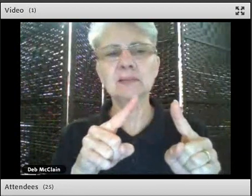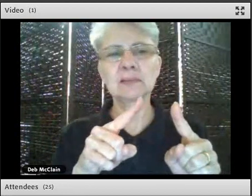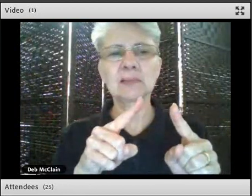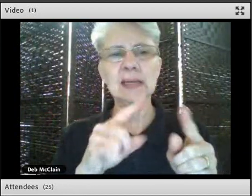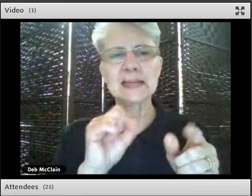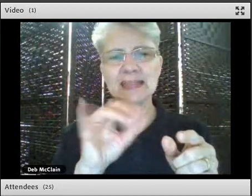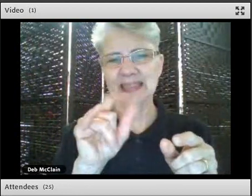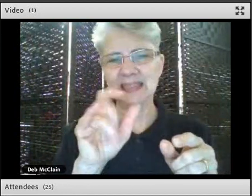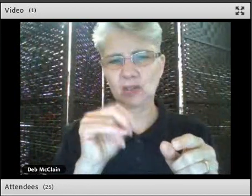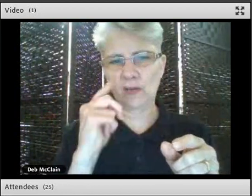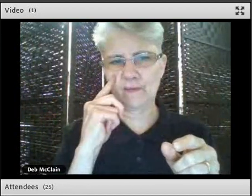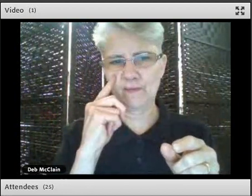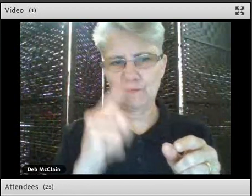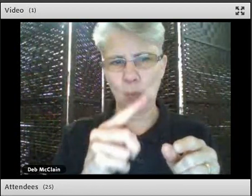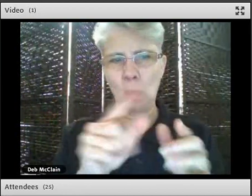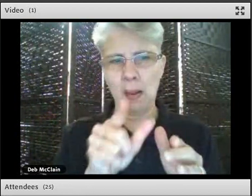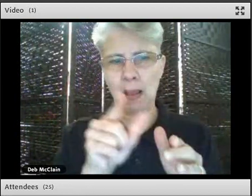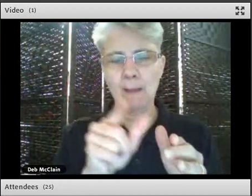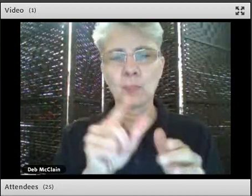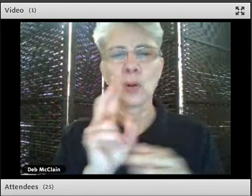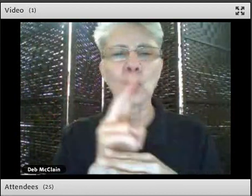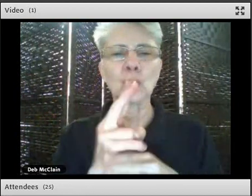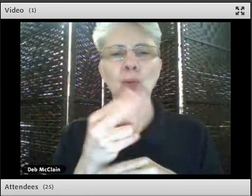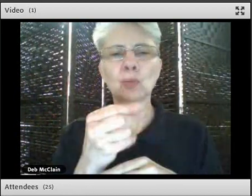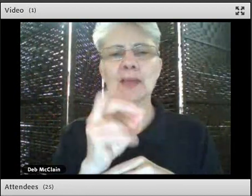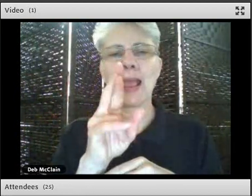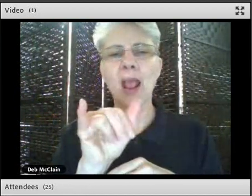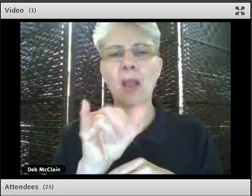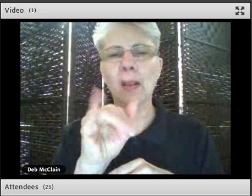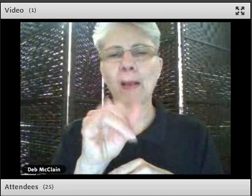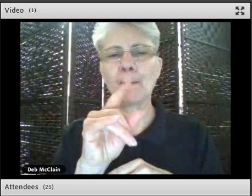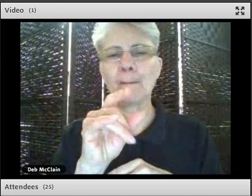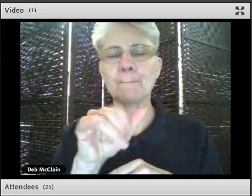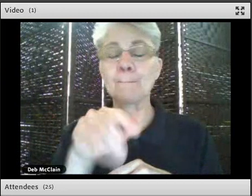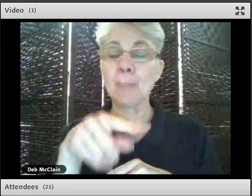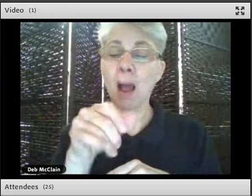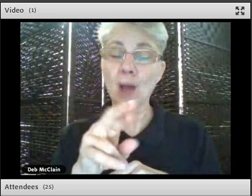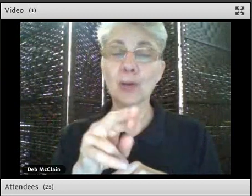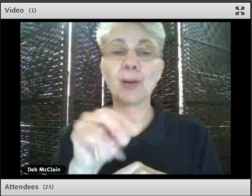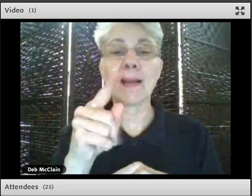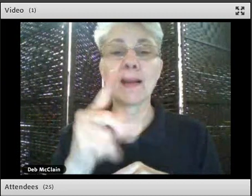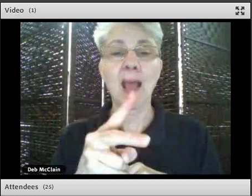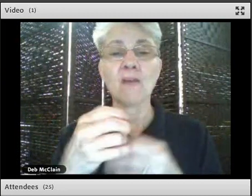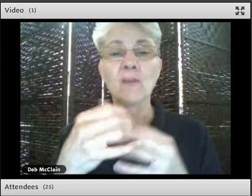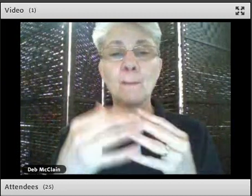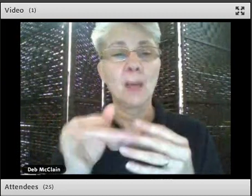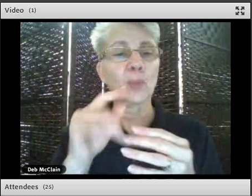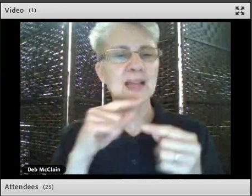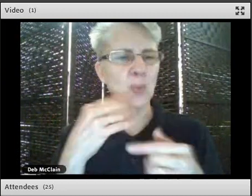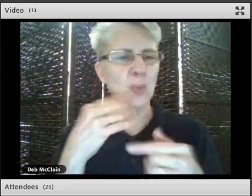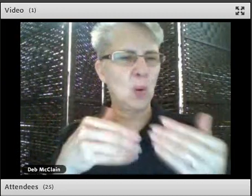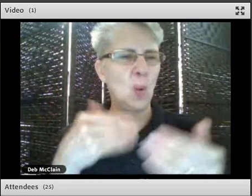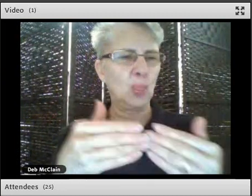as our example as we walk through and look at things today. There will be some other examples that come up to show some differences,